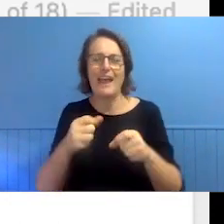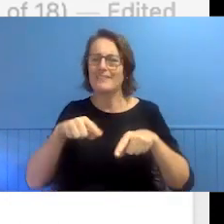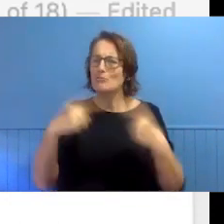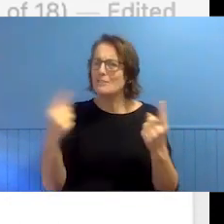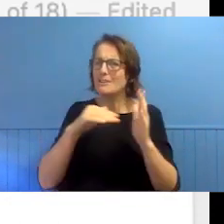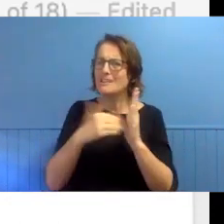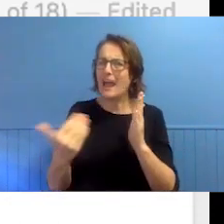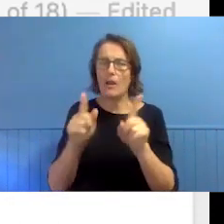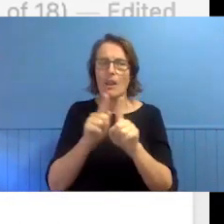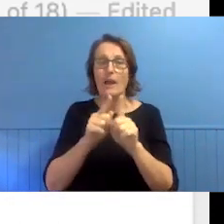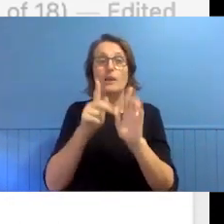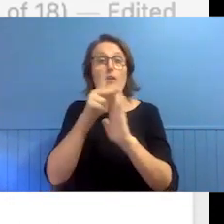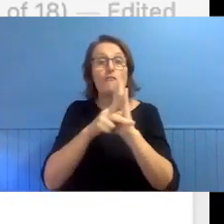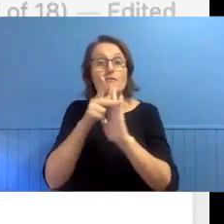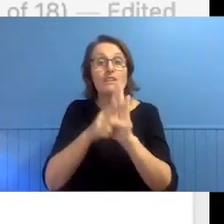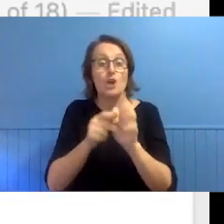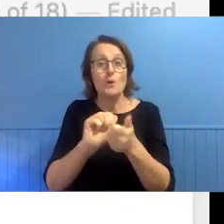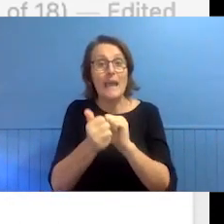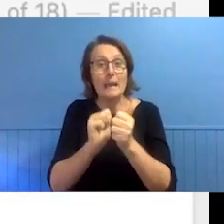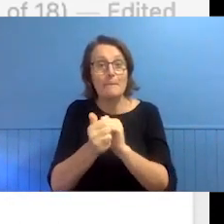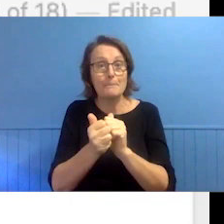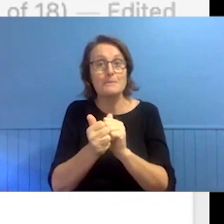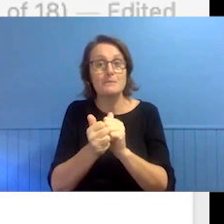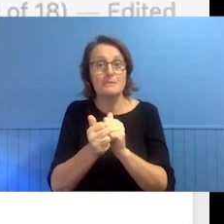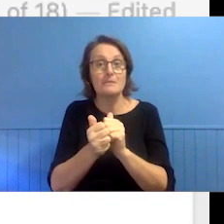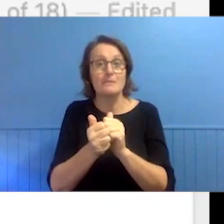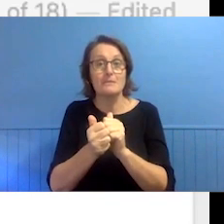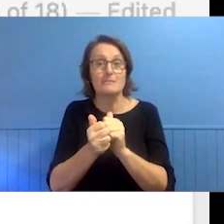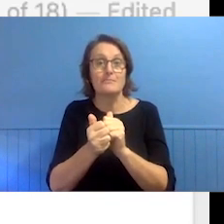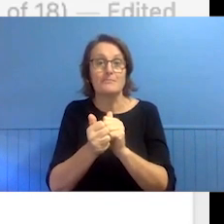basically the biggest year on record ever, have been gaining. Gamers are